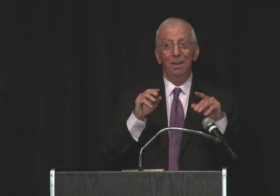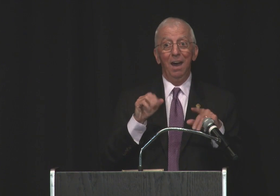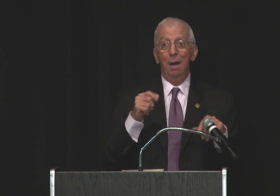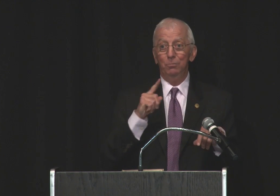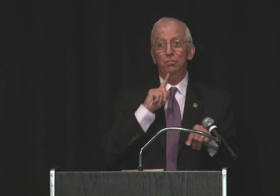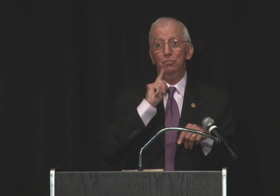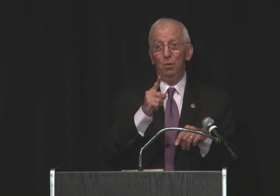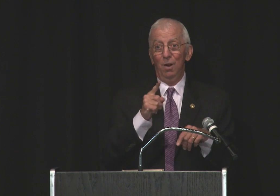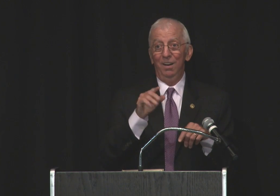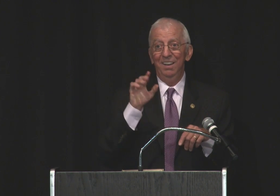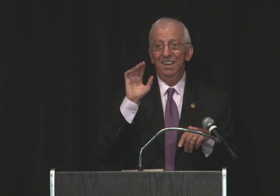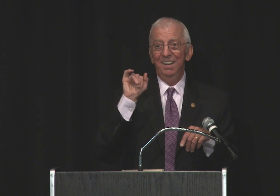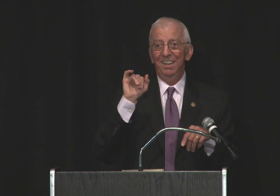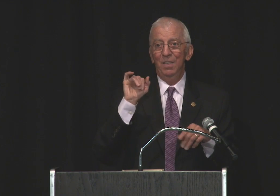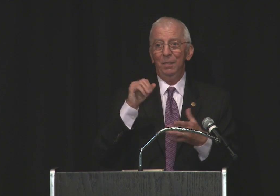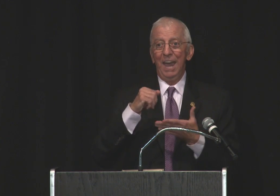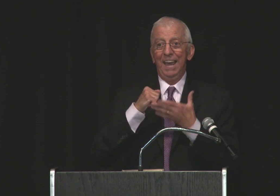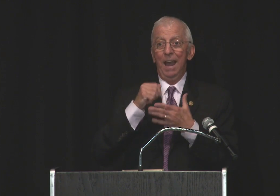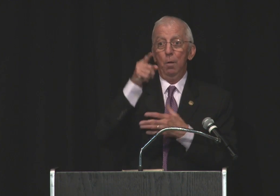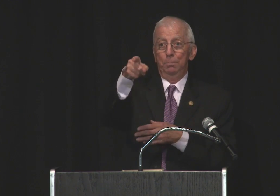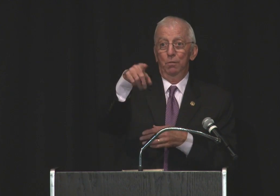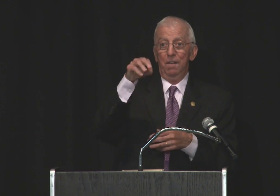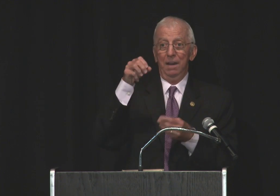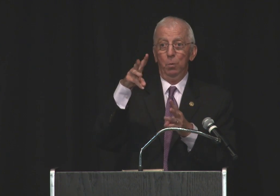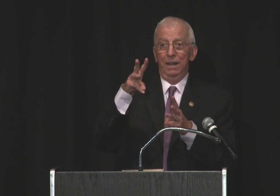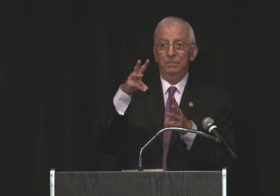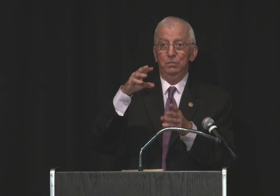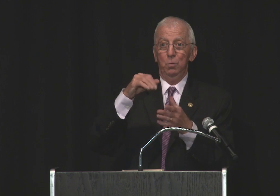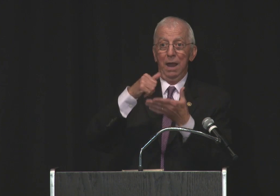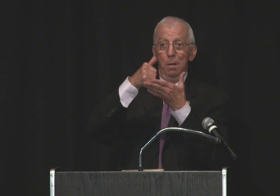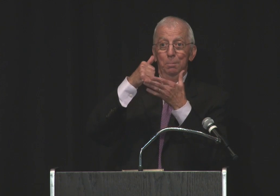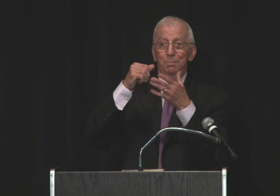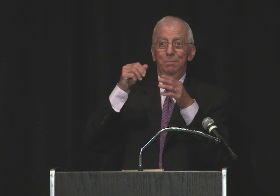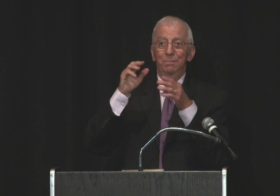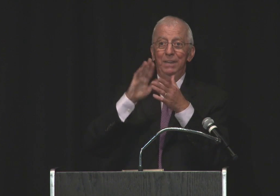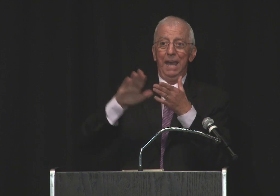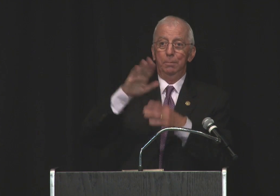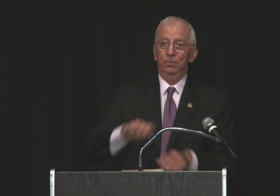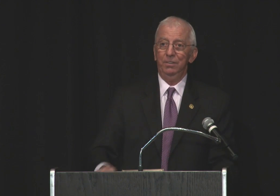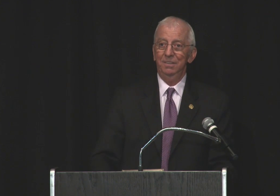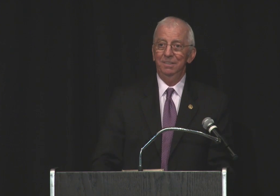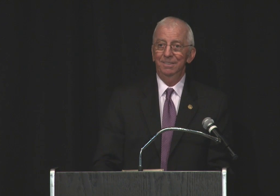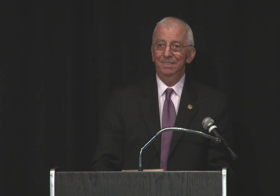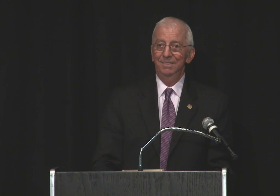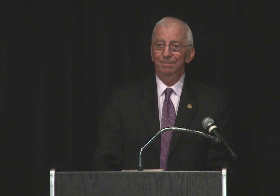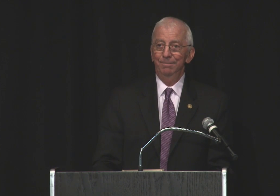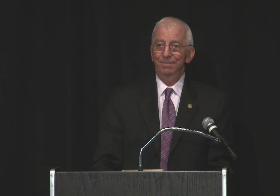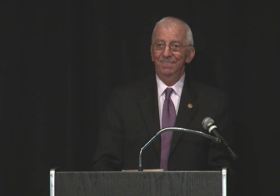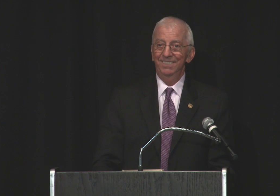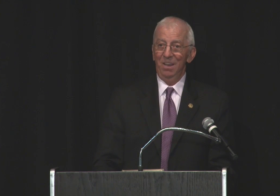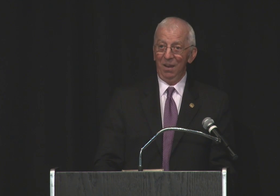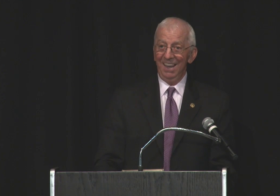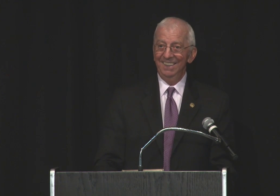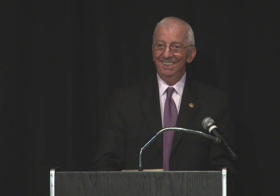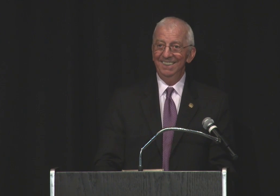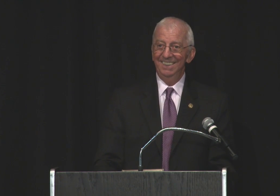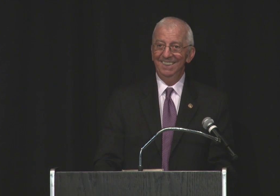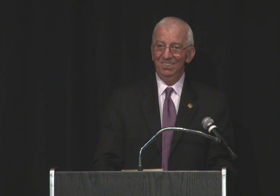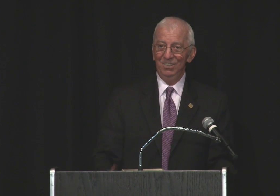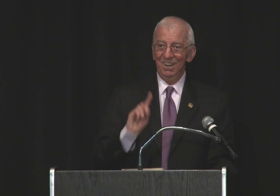And I'm sure that they can help you find ways to help the campus. Okay? Audience female: Thank you.